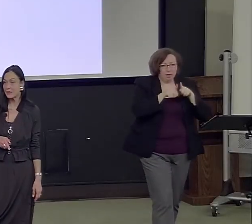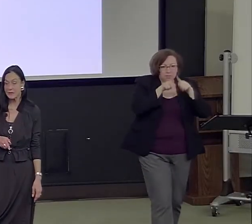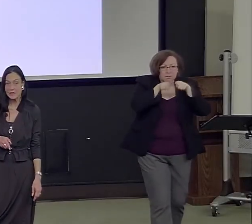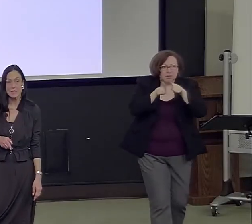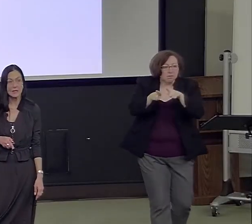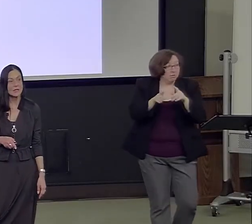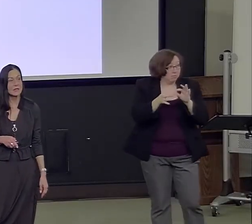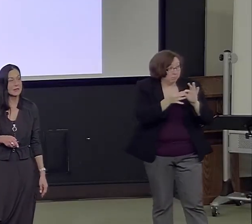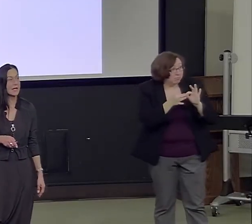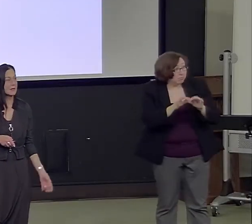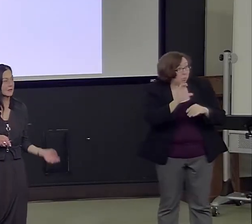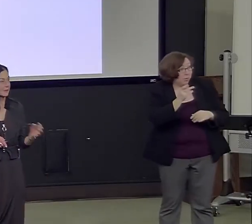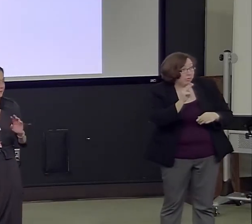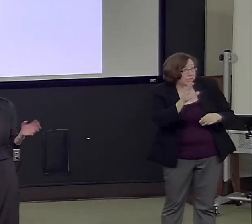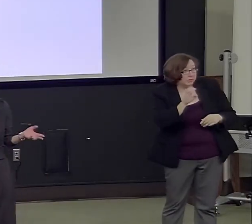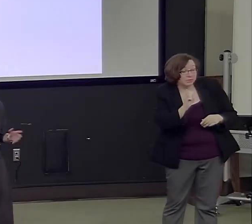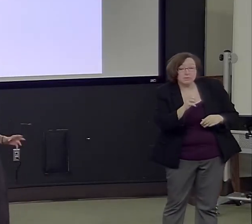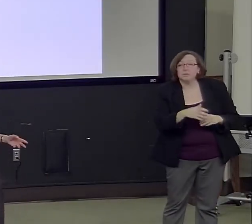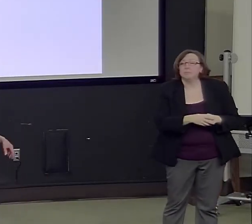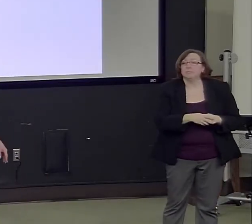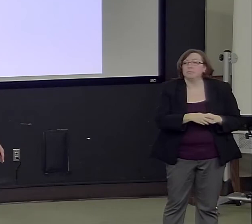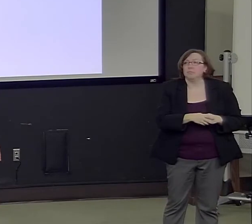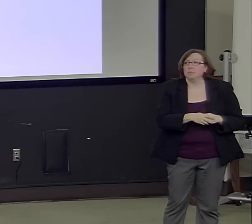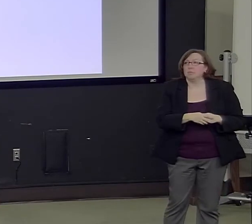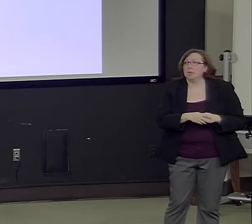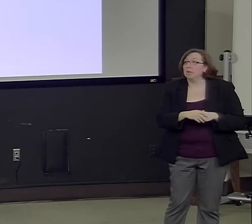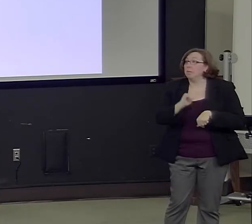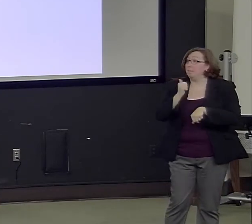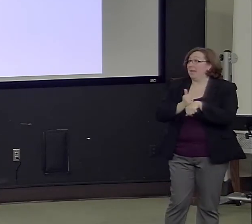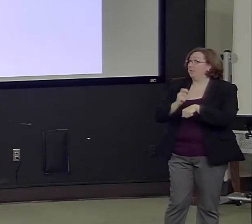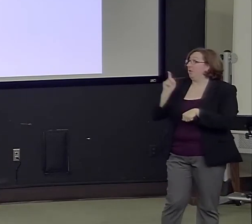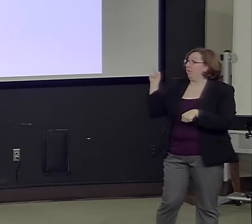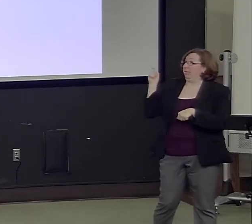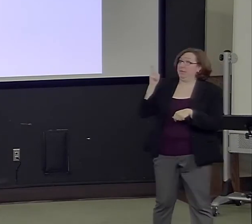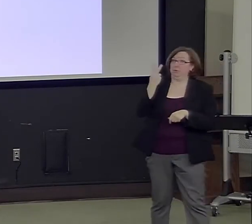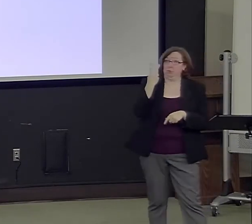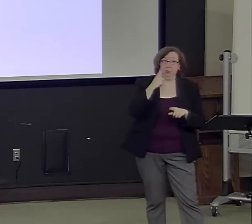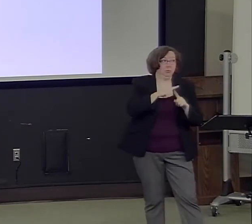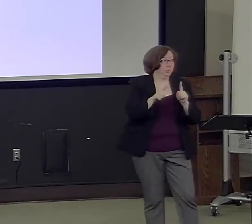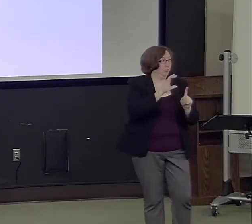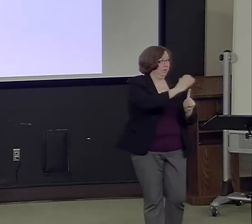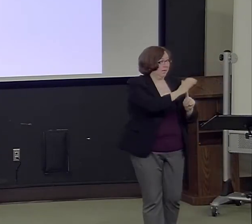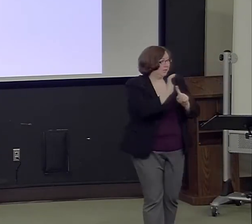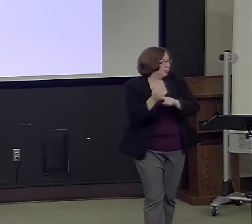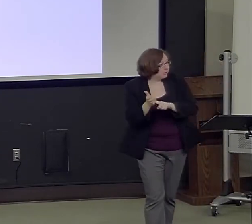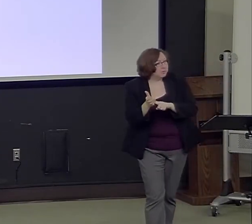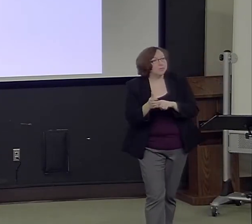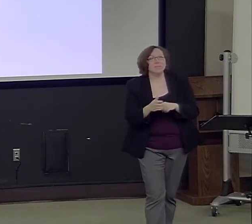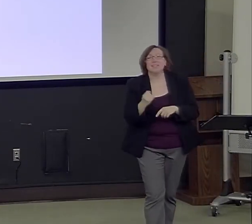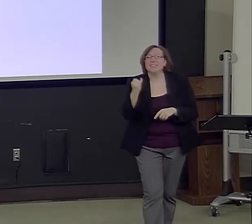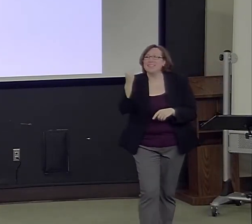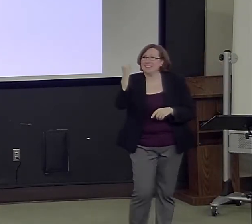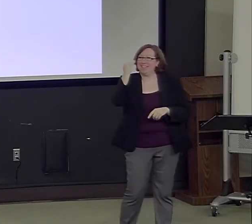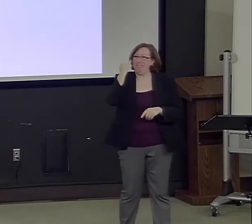that we think that if these two conditions tweak the language system similarly,